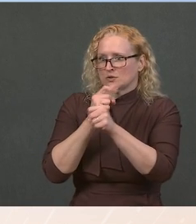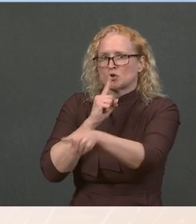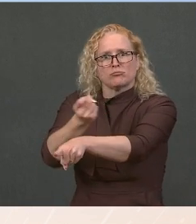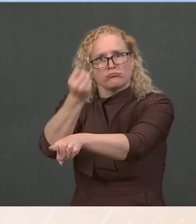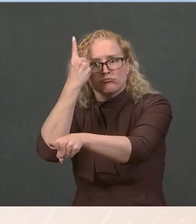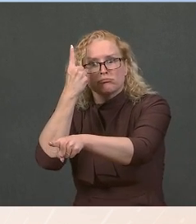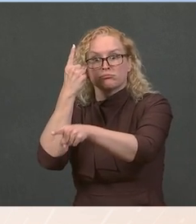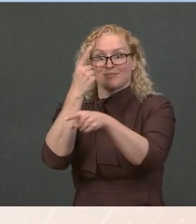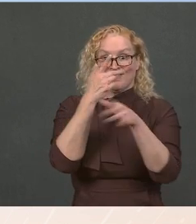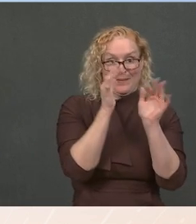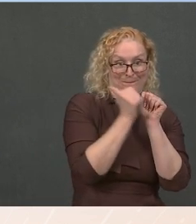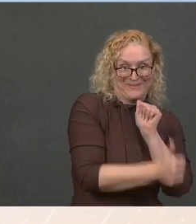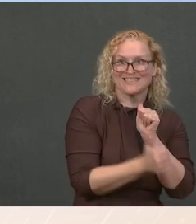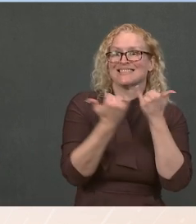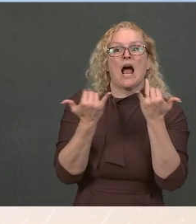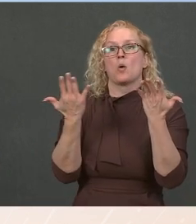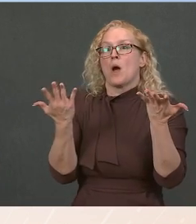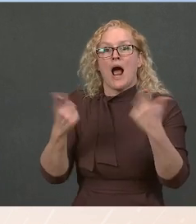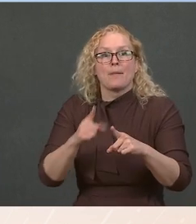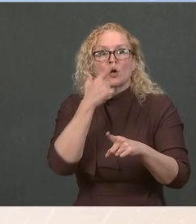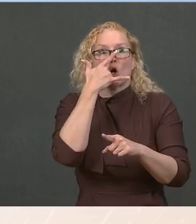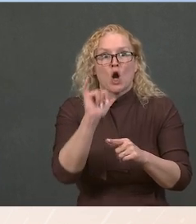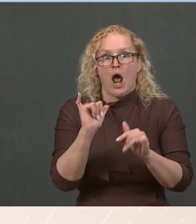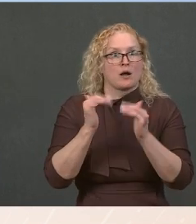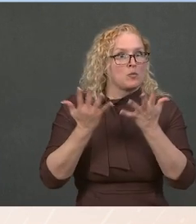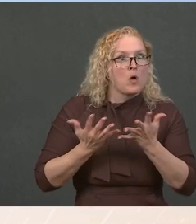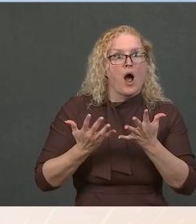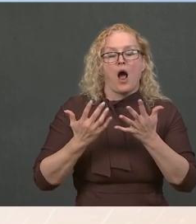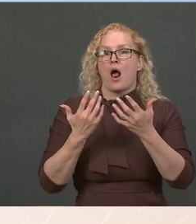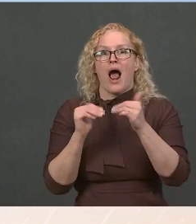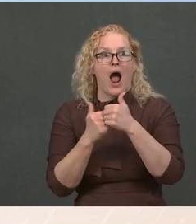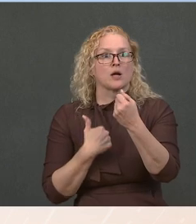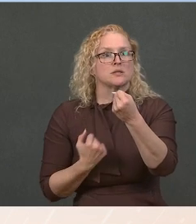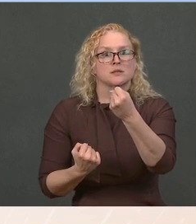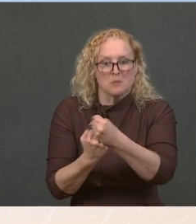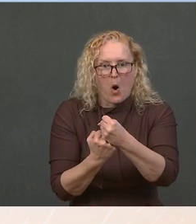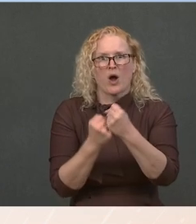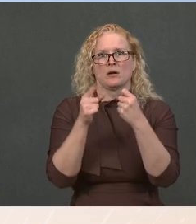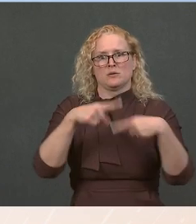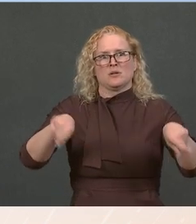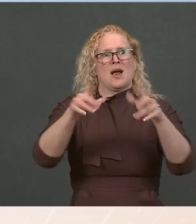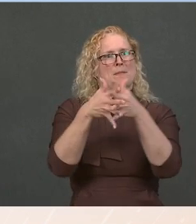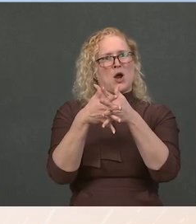and how we've delivered for the American -- for the American people. And so, that's really important. But the focus right now